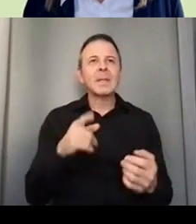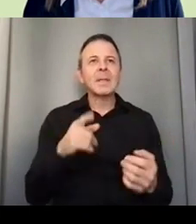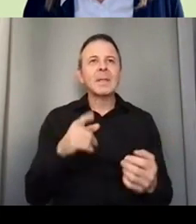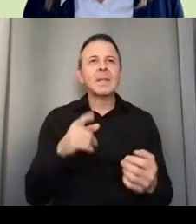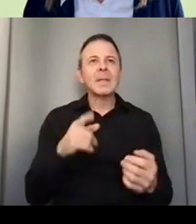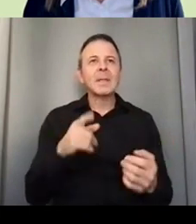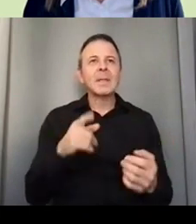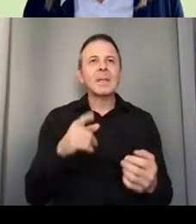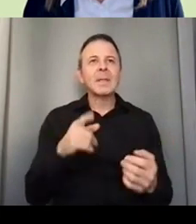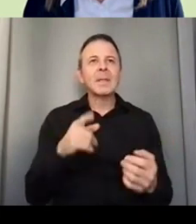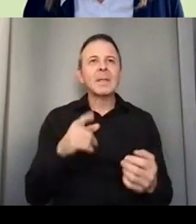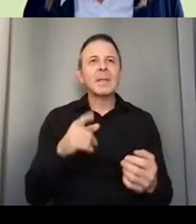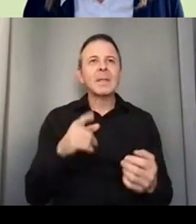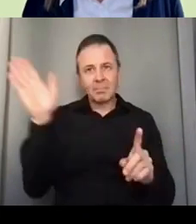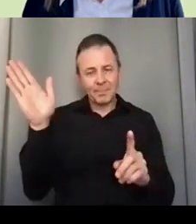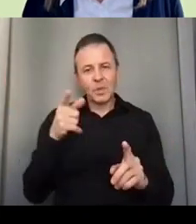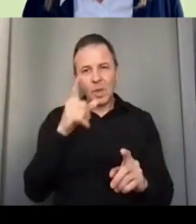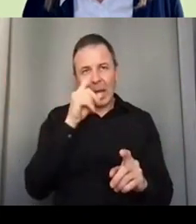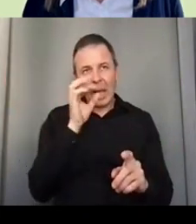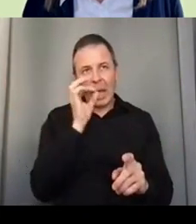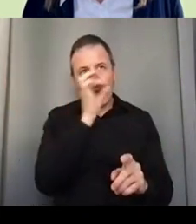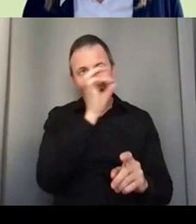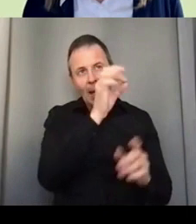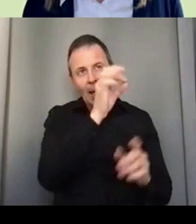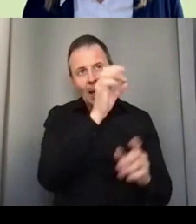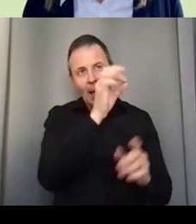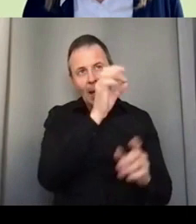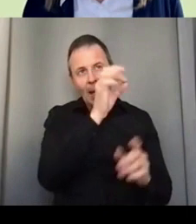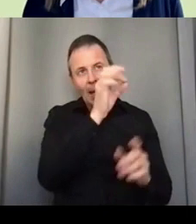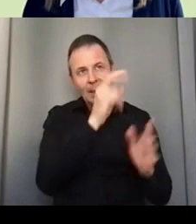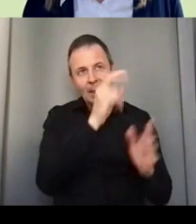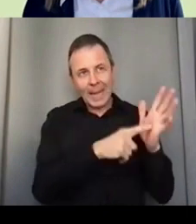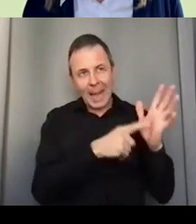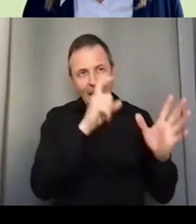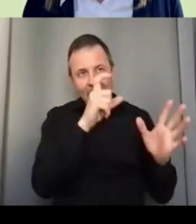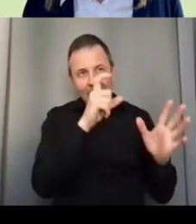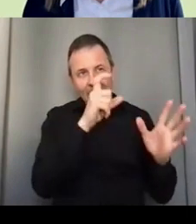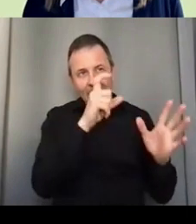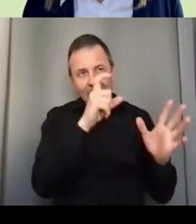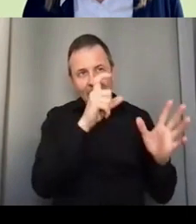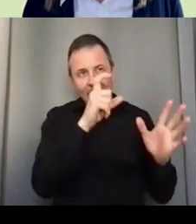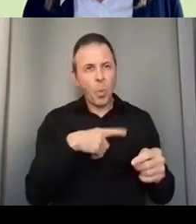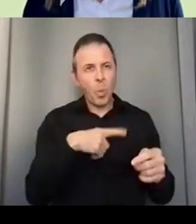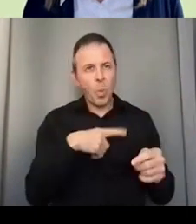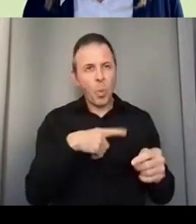do you can ask your LAC to explain the reason particular question or